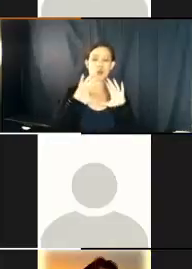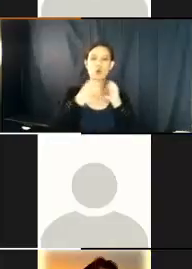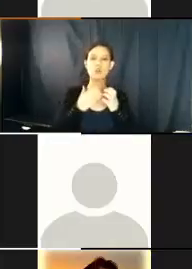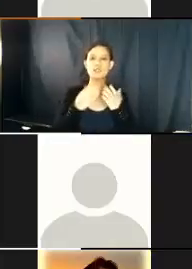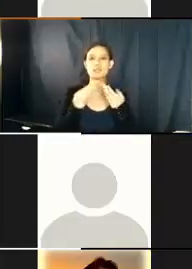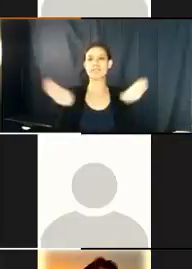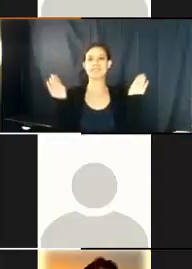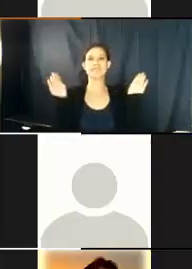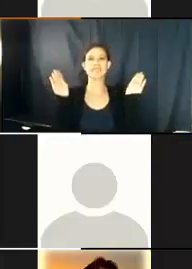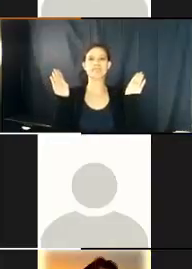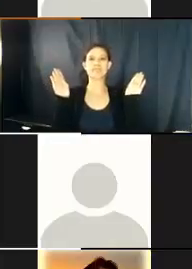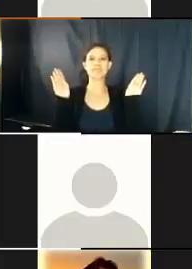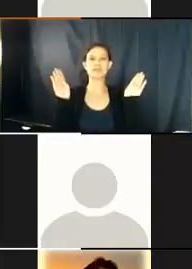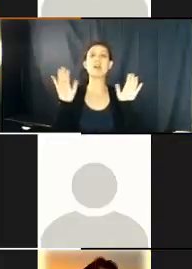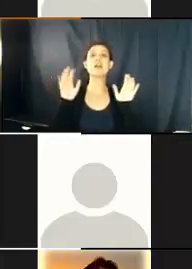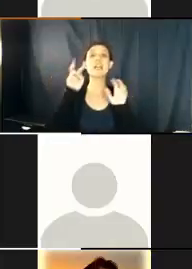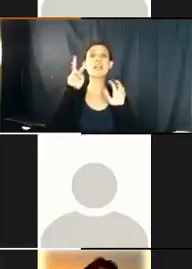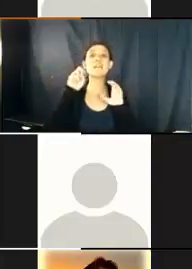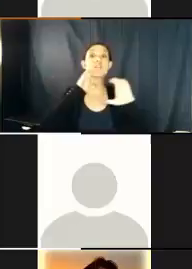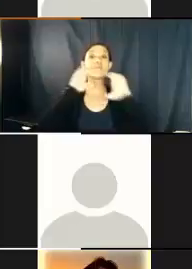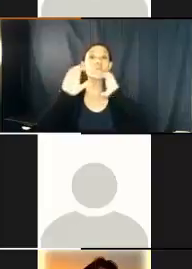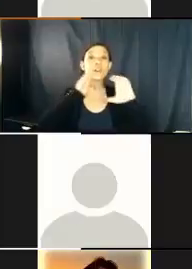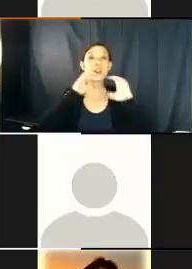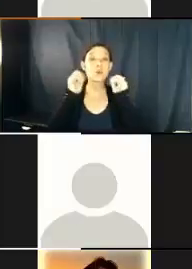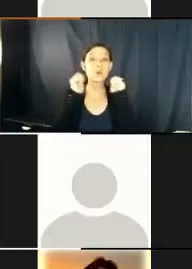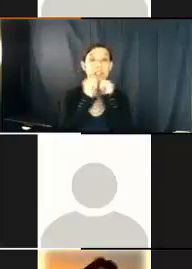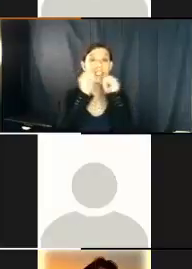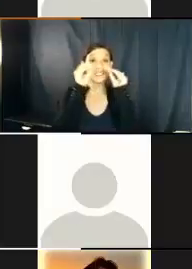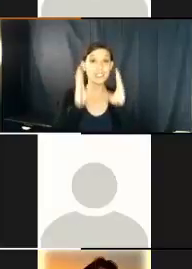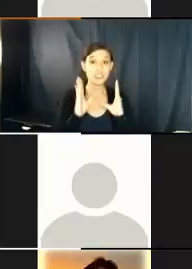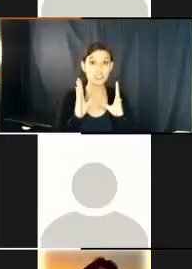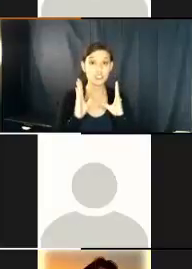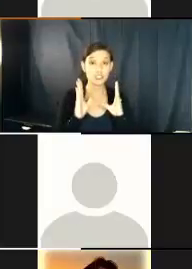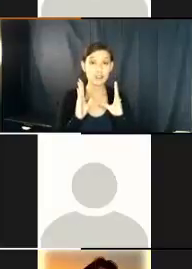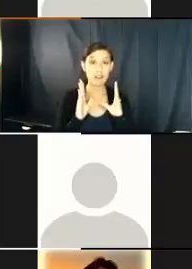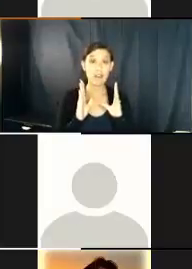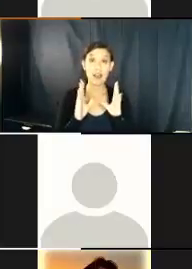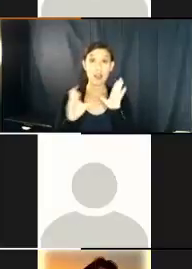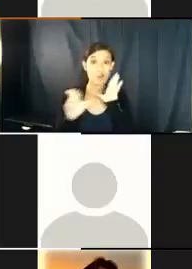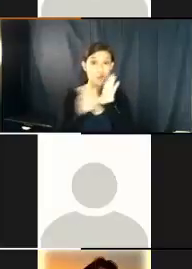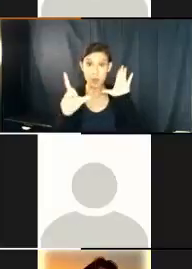And that means that even communication with teachers does not happen right away necessarily.